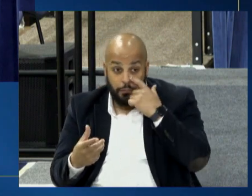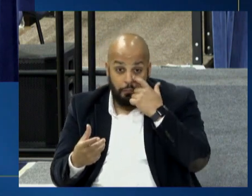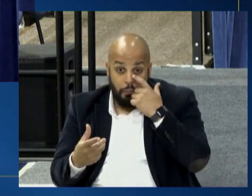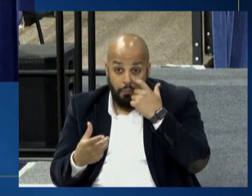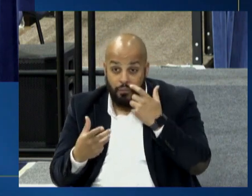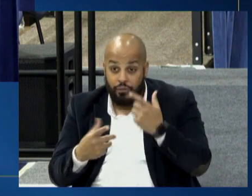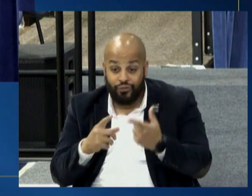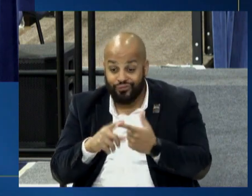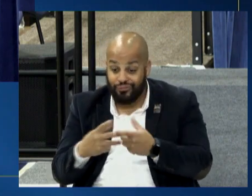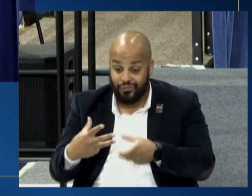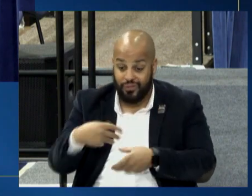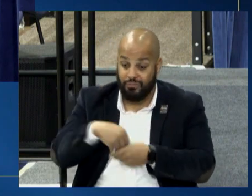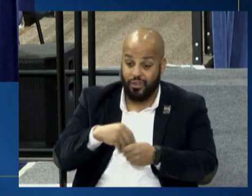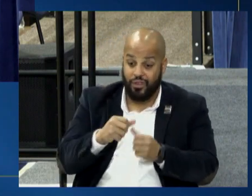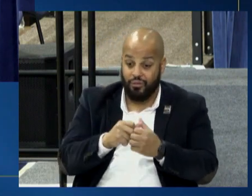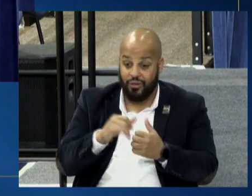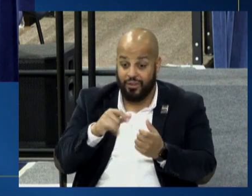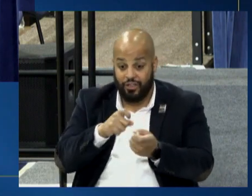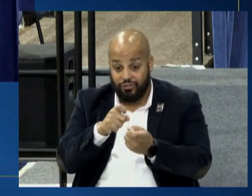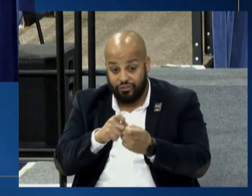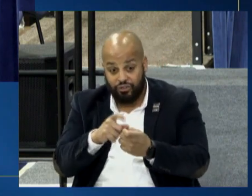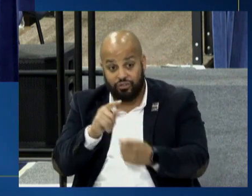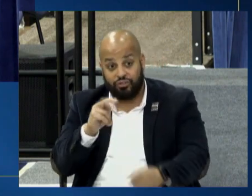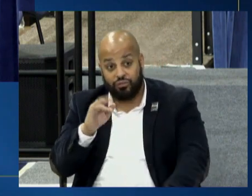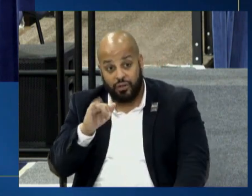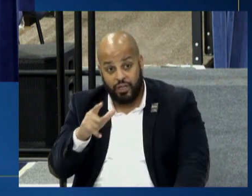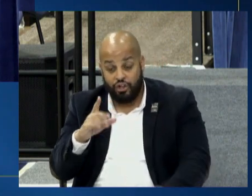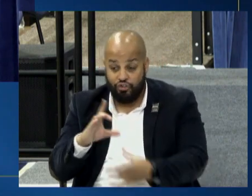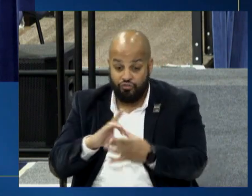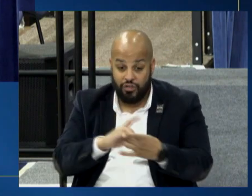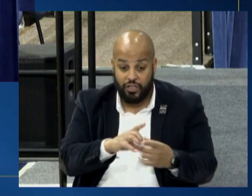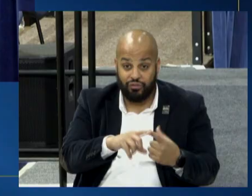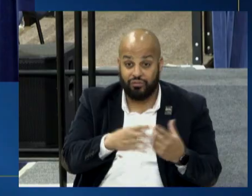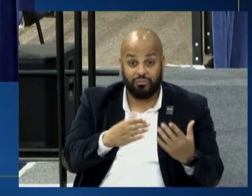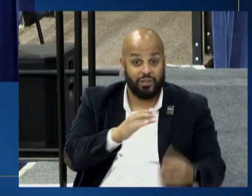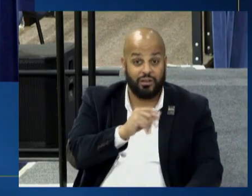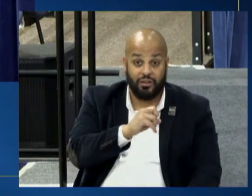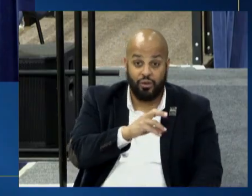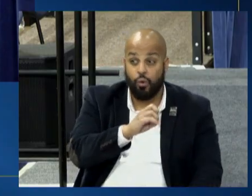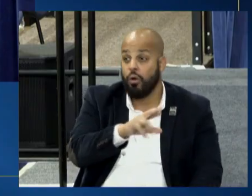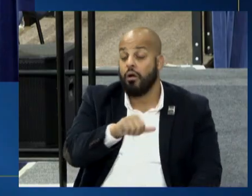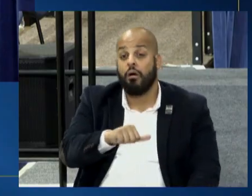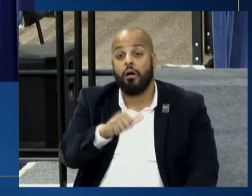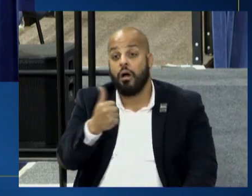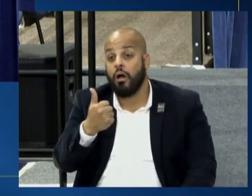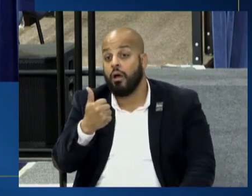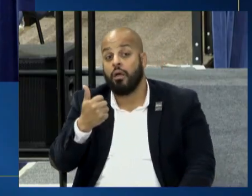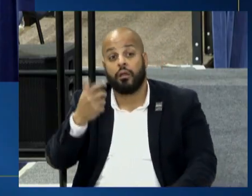participate in a certain clinical trial related to whether it's cancer or some other disease,